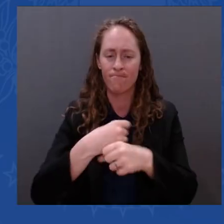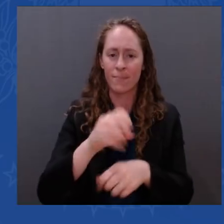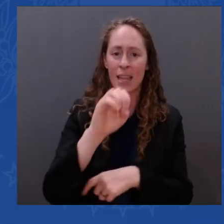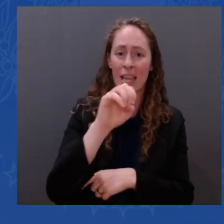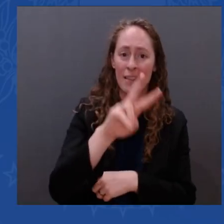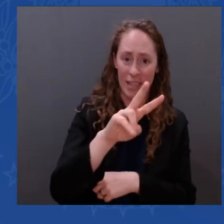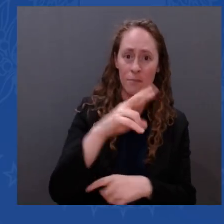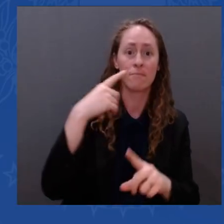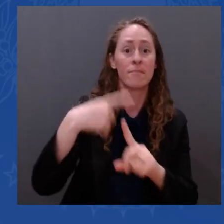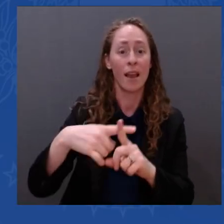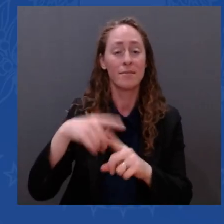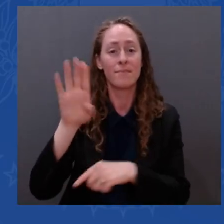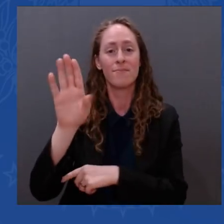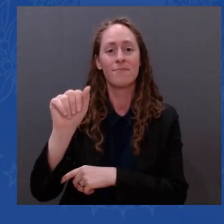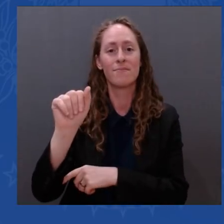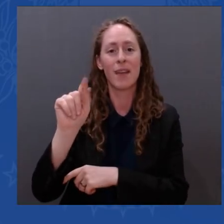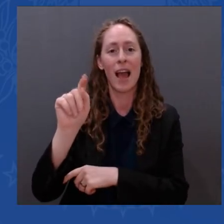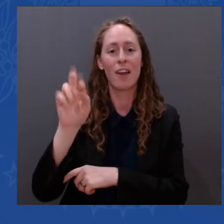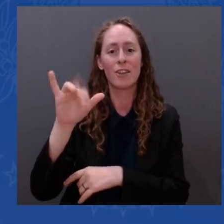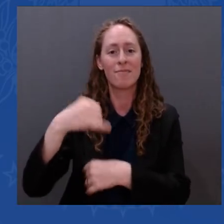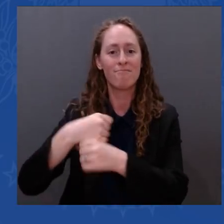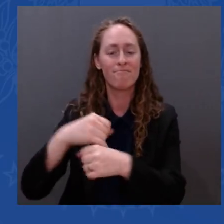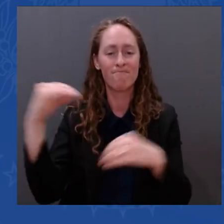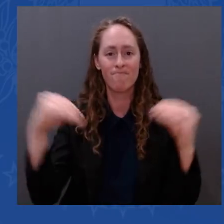I'm confident that this new plant in Georgia